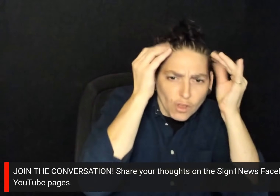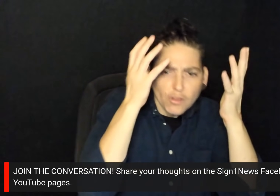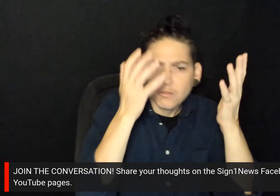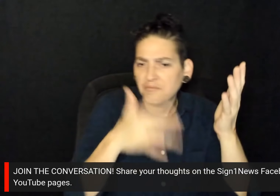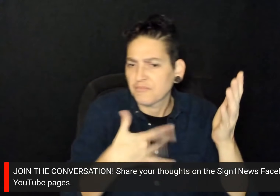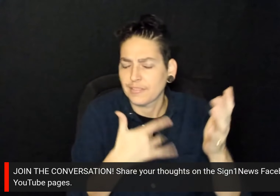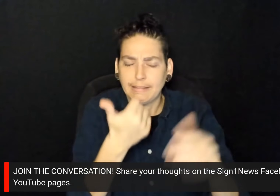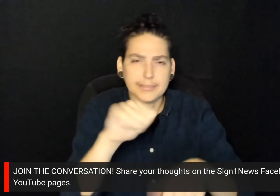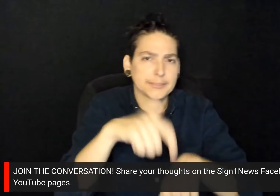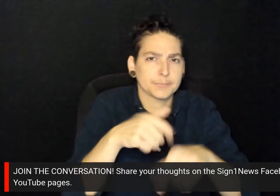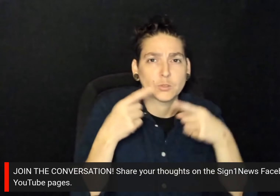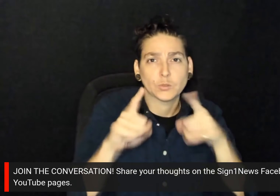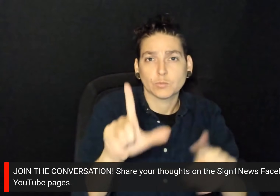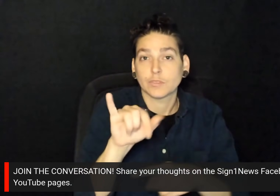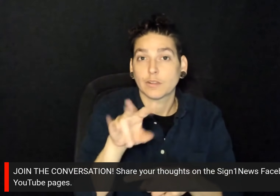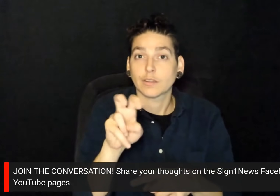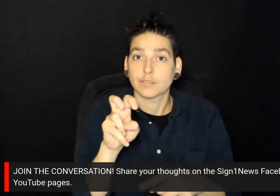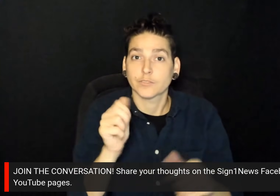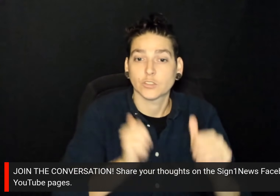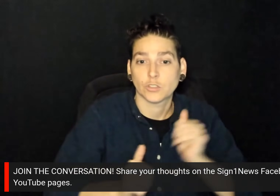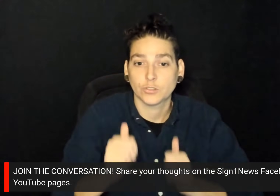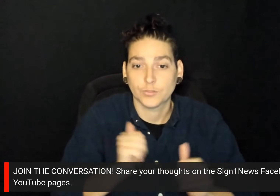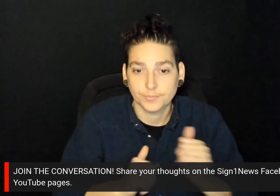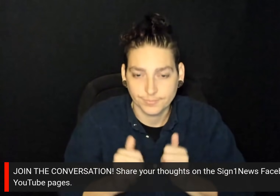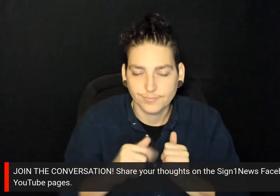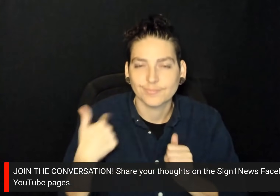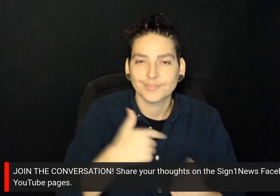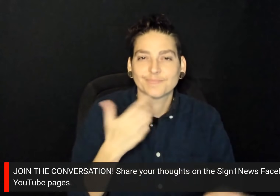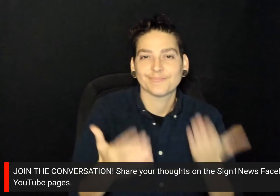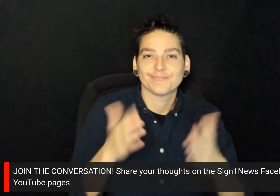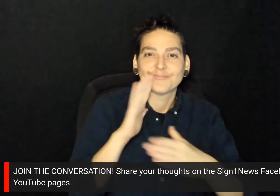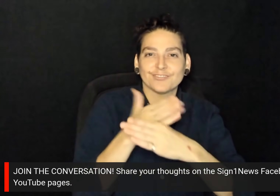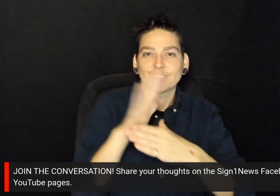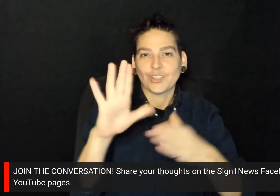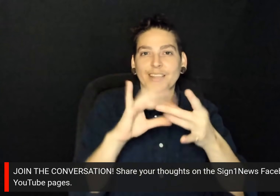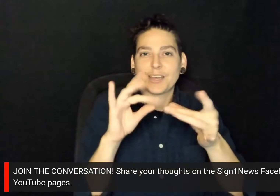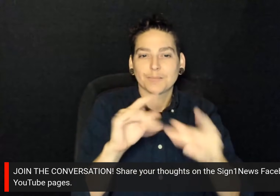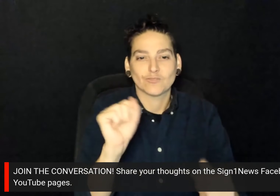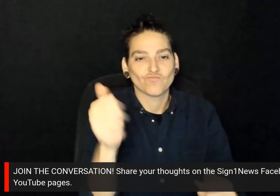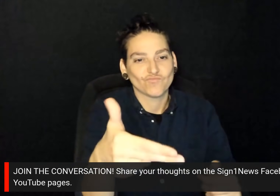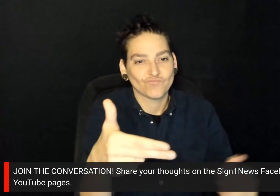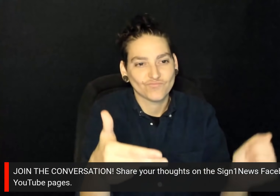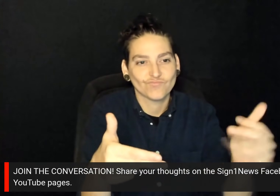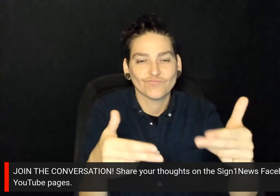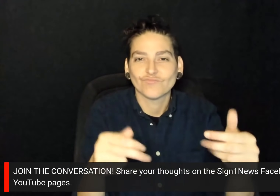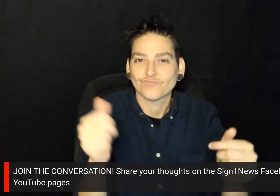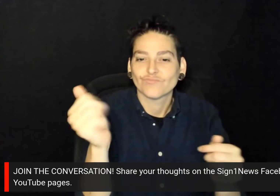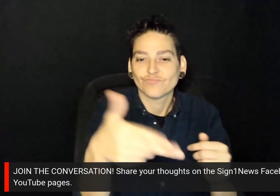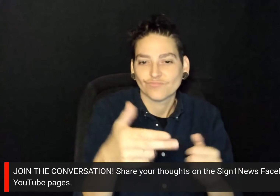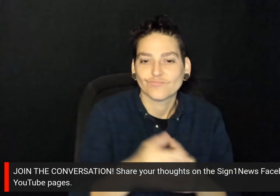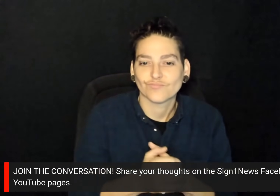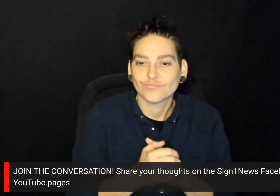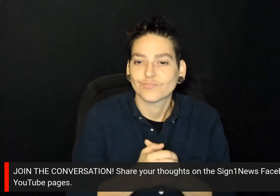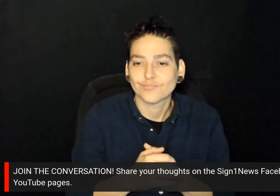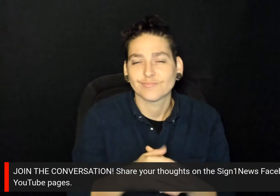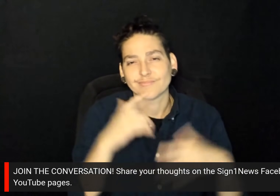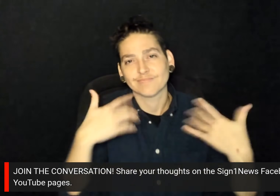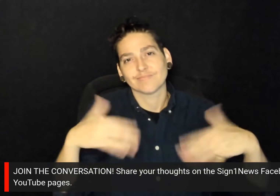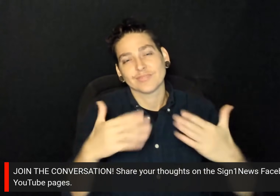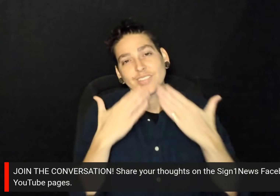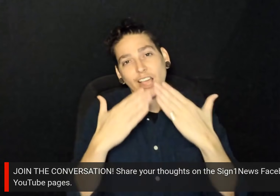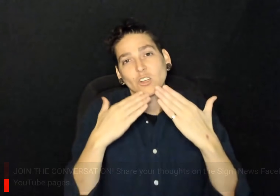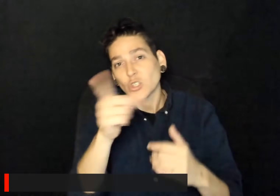at any time during any of the live shows we might even share your comment a big thank